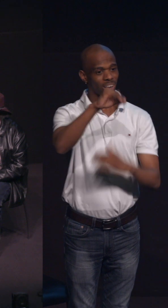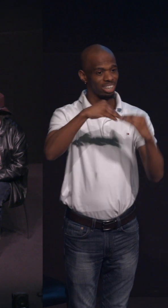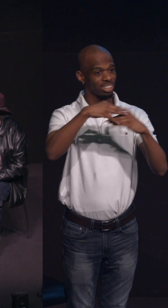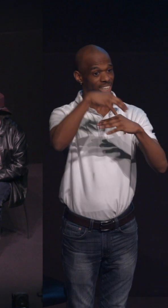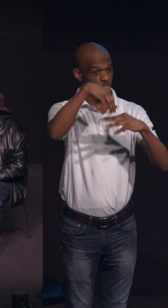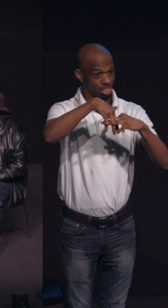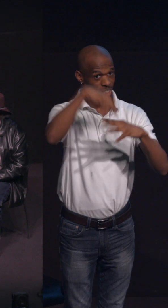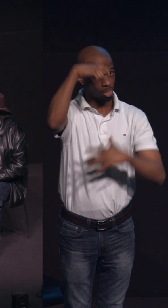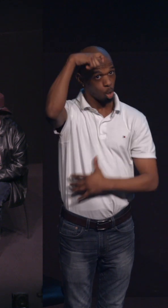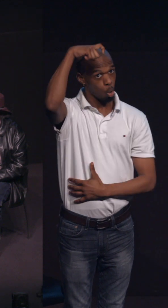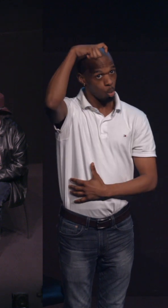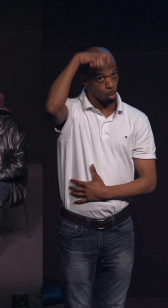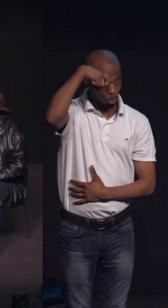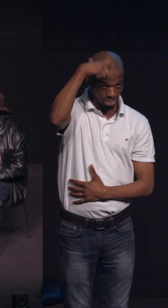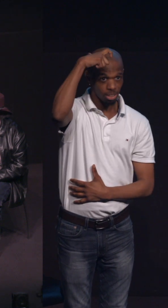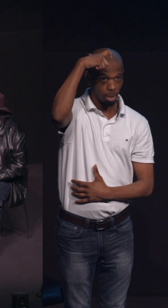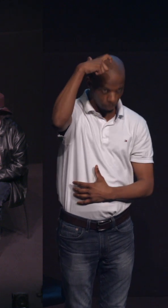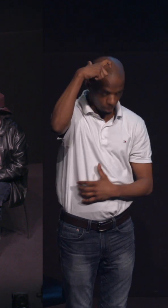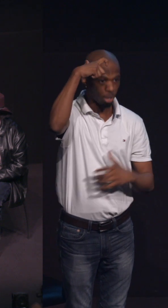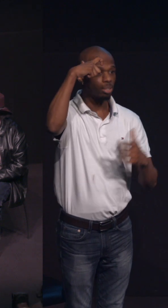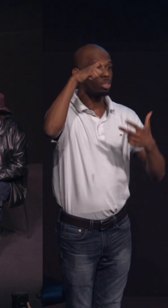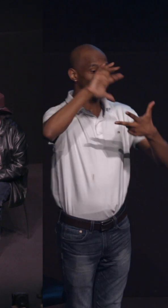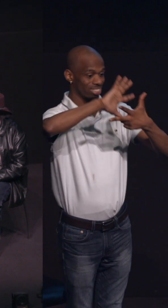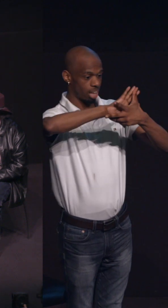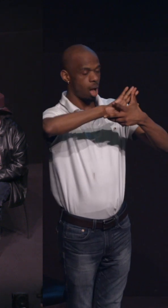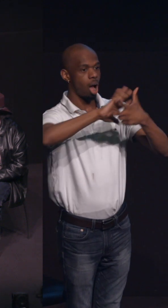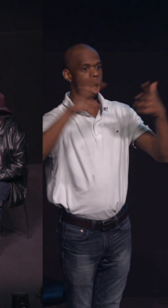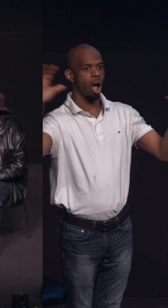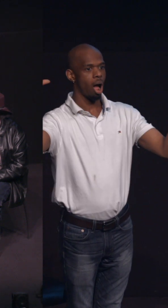at an Afro indigenous oasis. We just decided to add that,